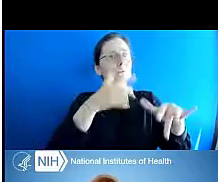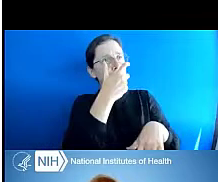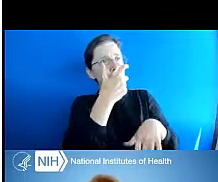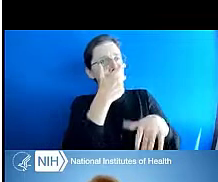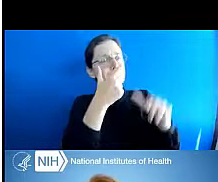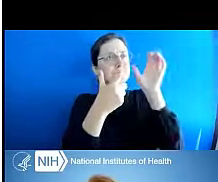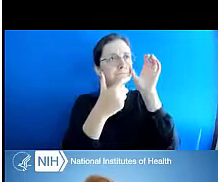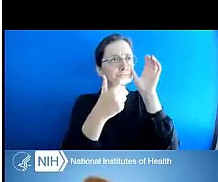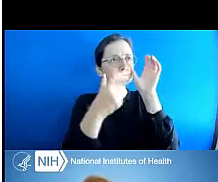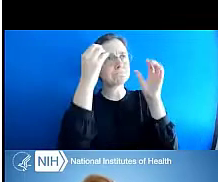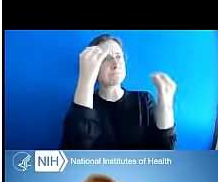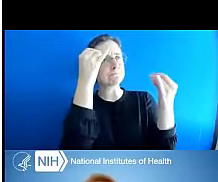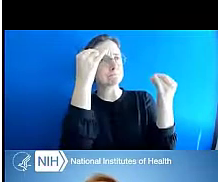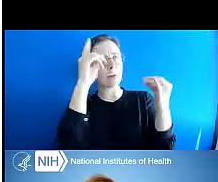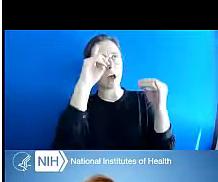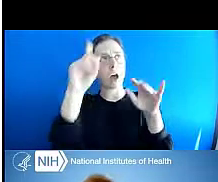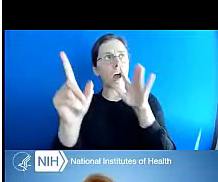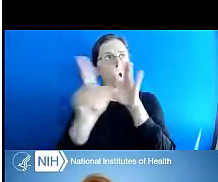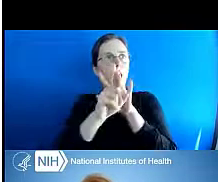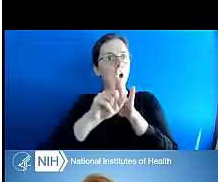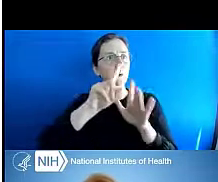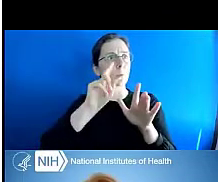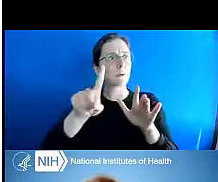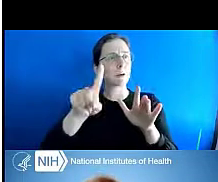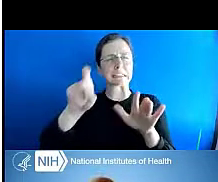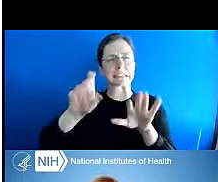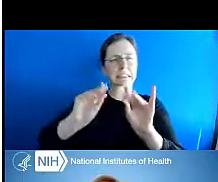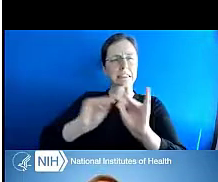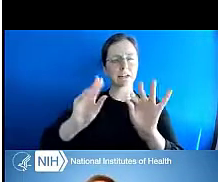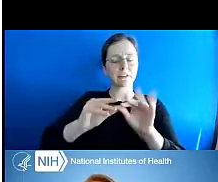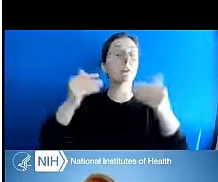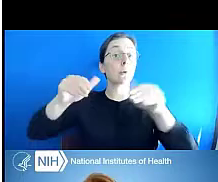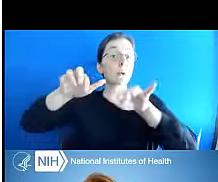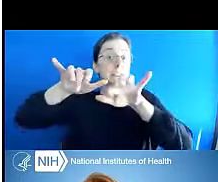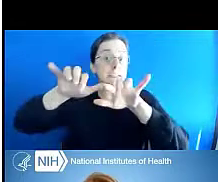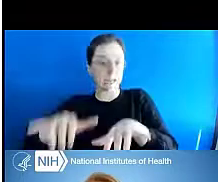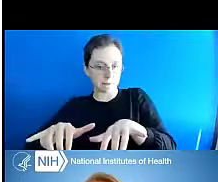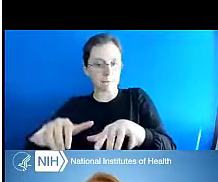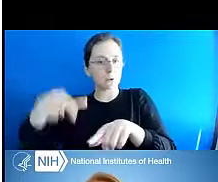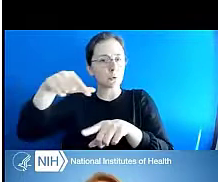Q&A box at the bottom of your Zoom screen, so that's what we're going to be monitoring.